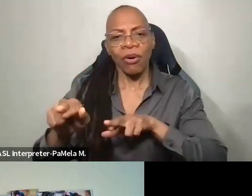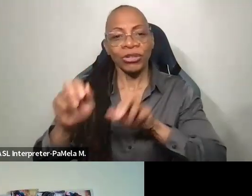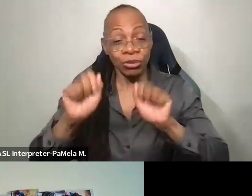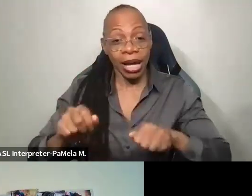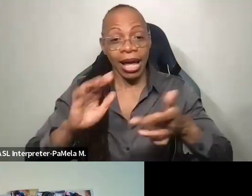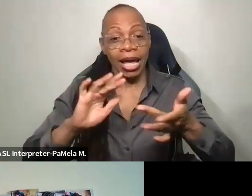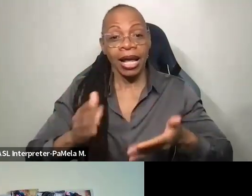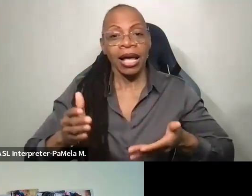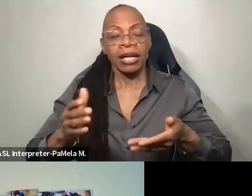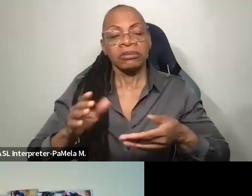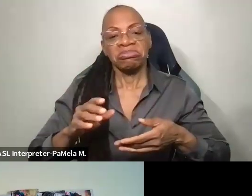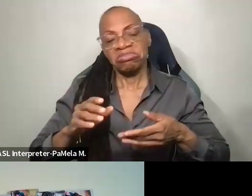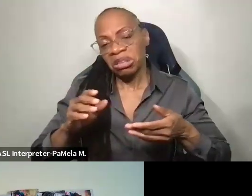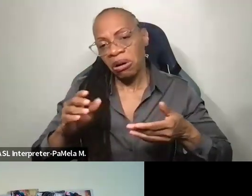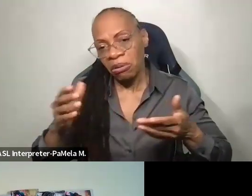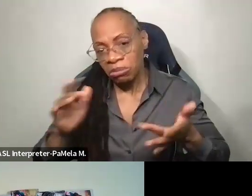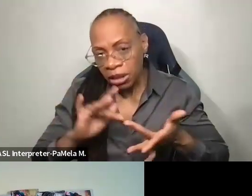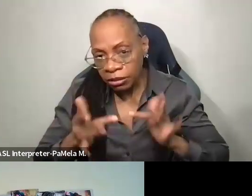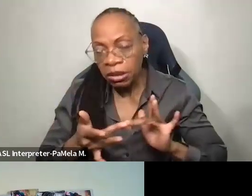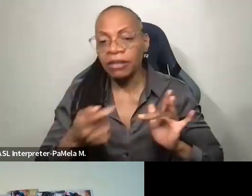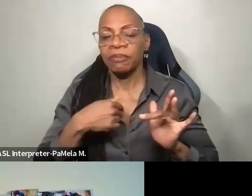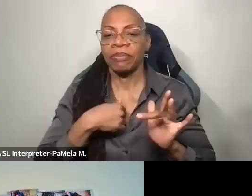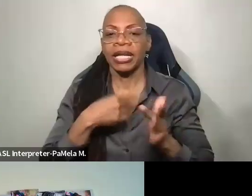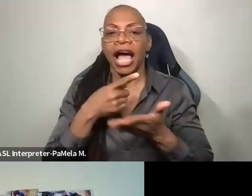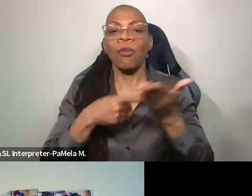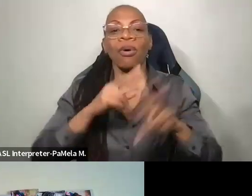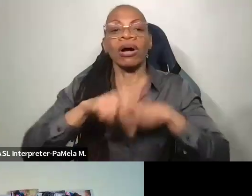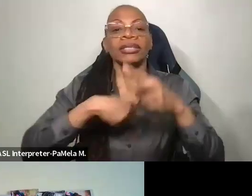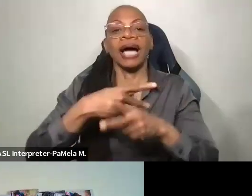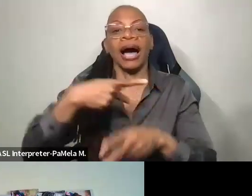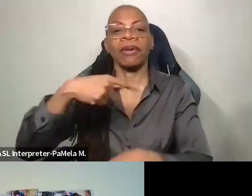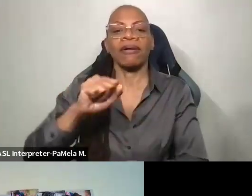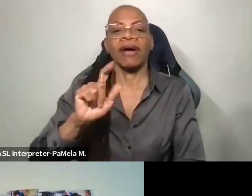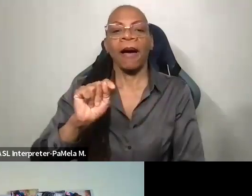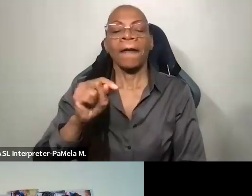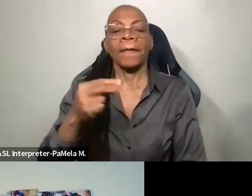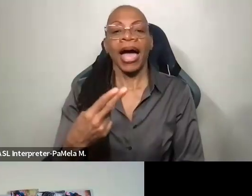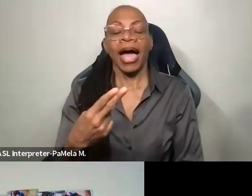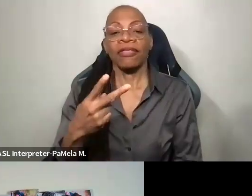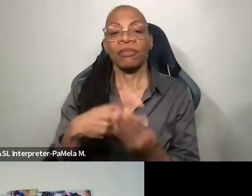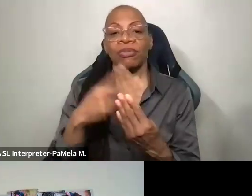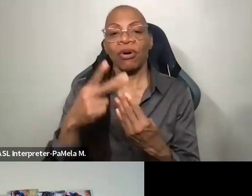like, what kind of PATH program time you're allowed to spend with someone and whether or not you can use,